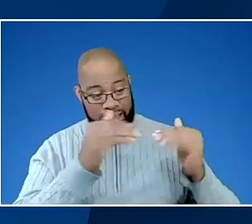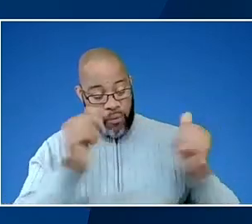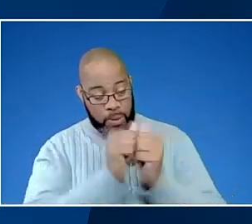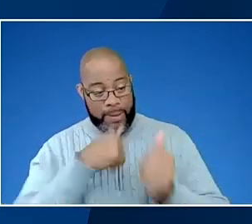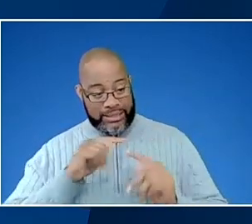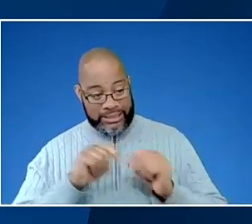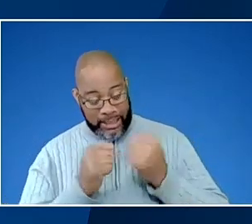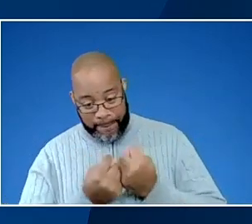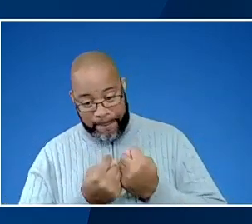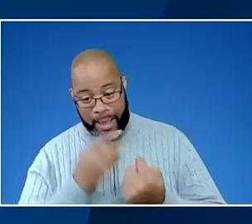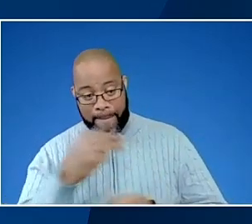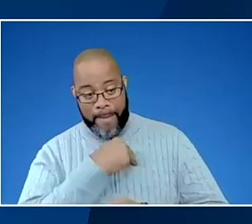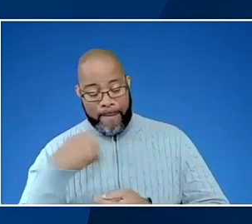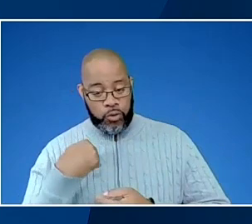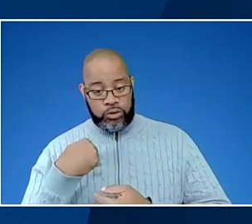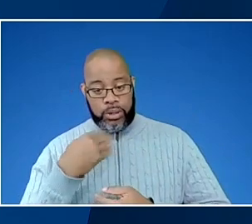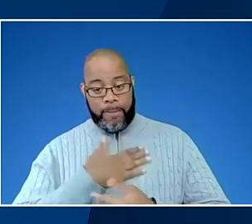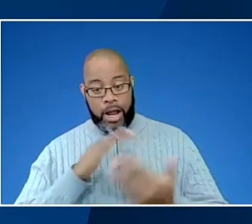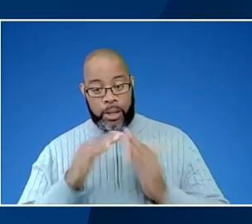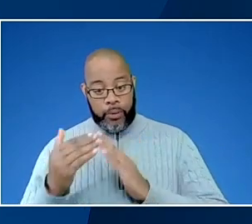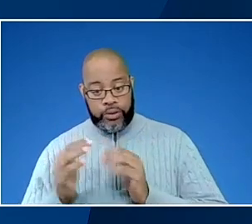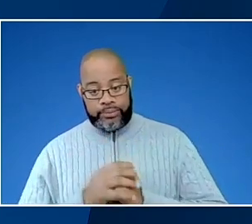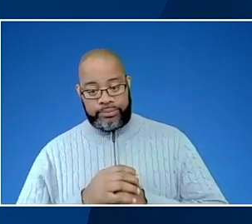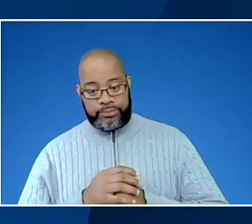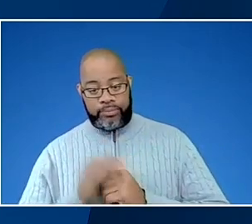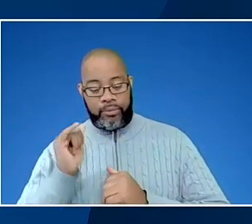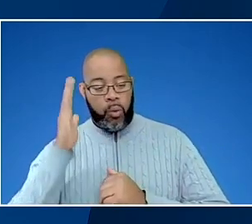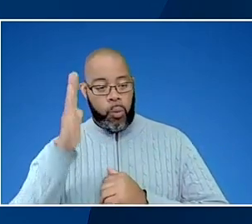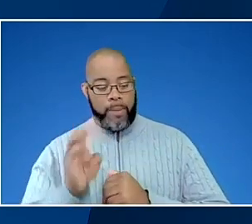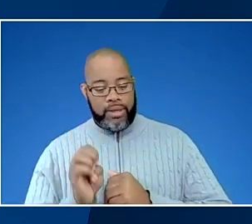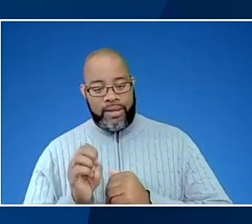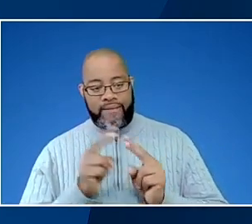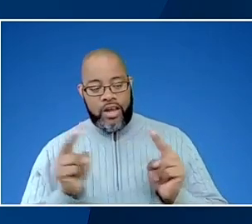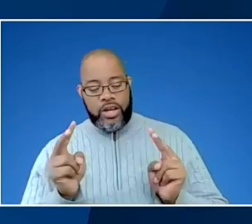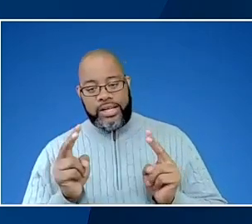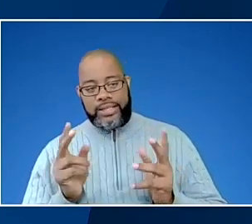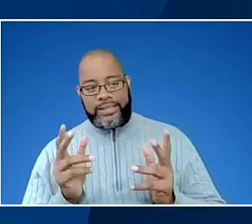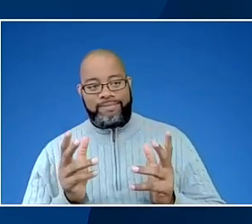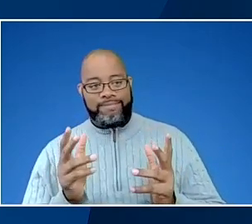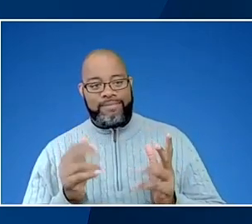members in my community, it will be very- it would just be very difficult.